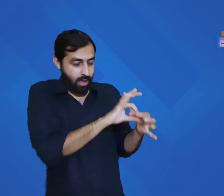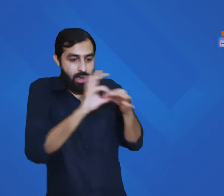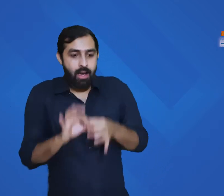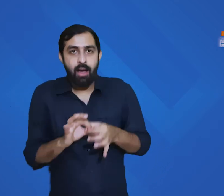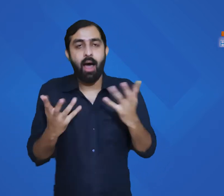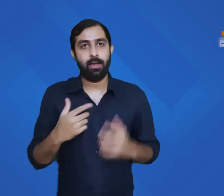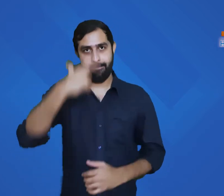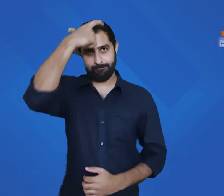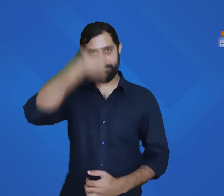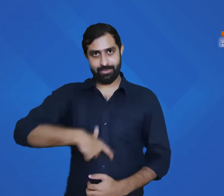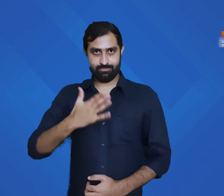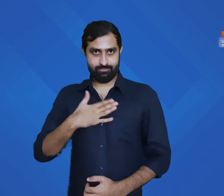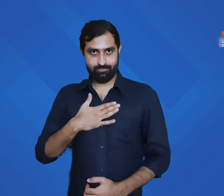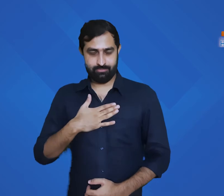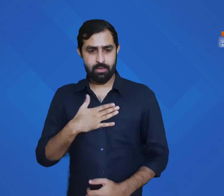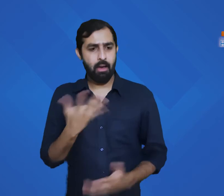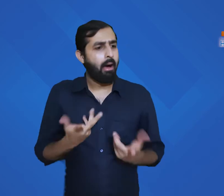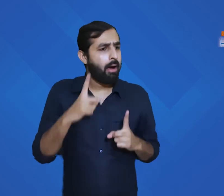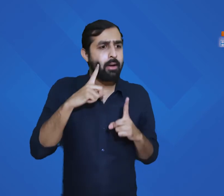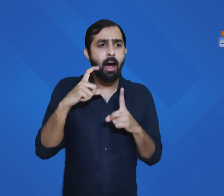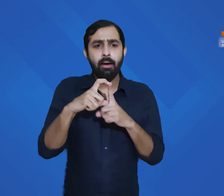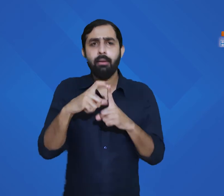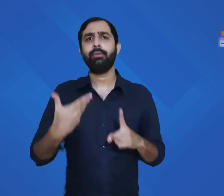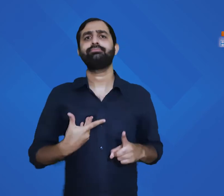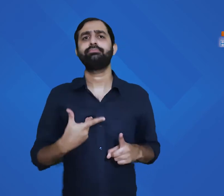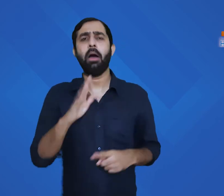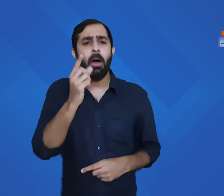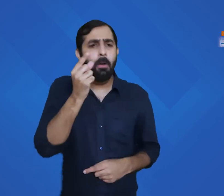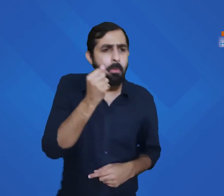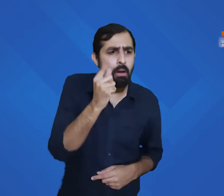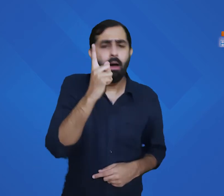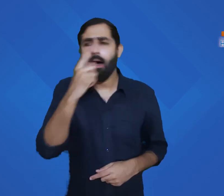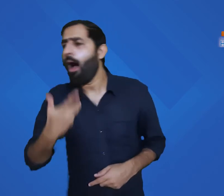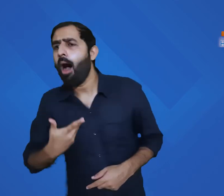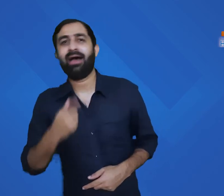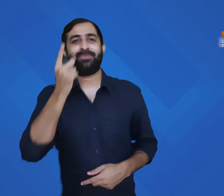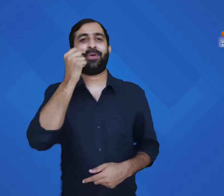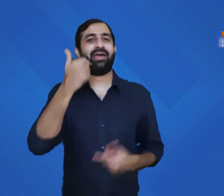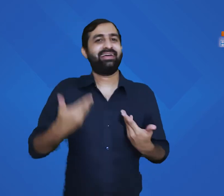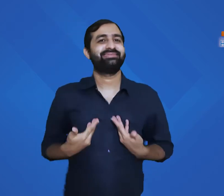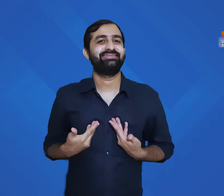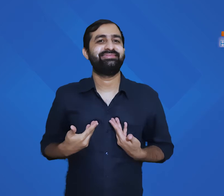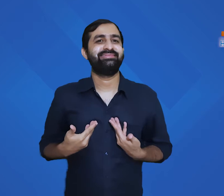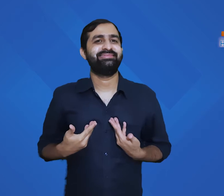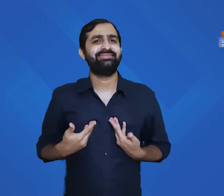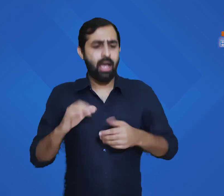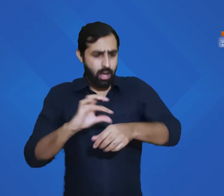Language shares a connection between humans and humans have an identity. The identity depends on gender